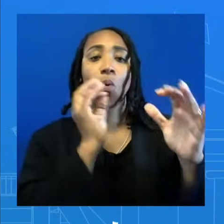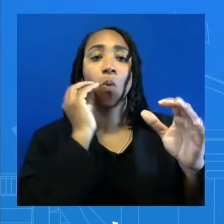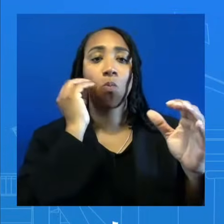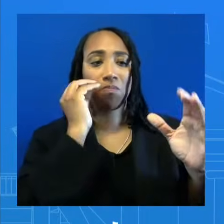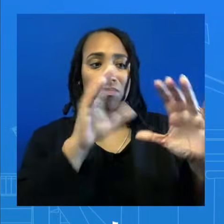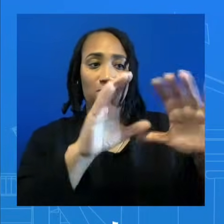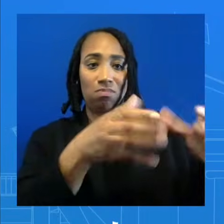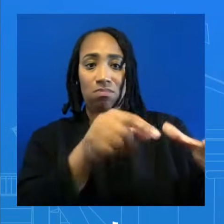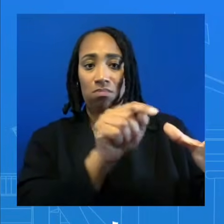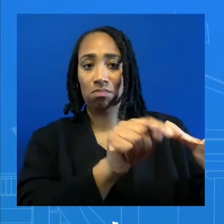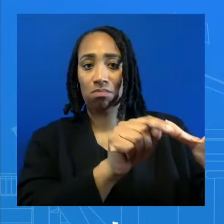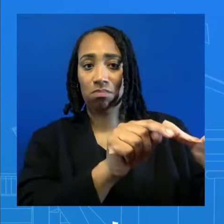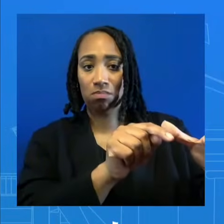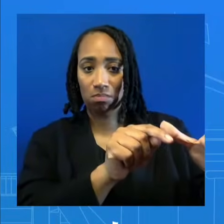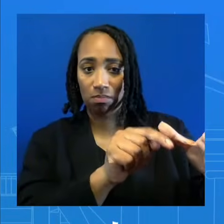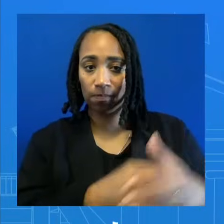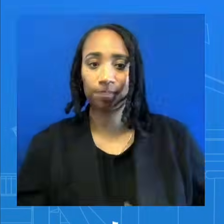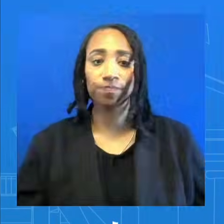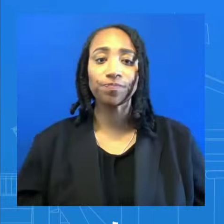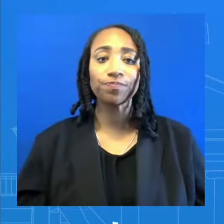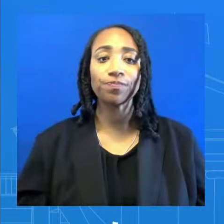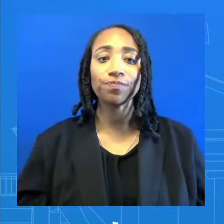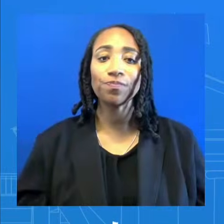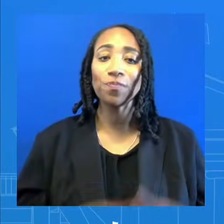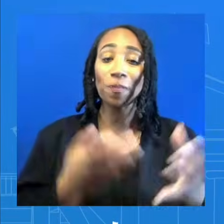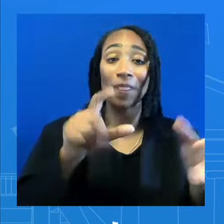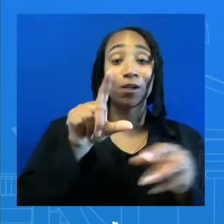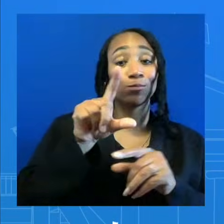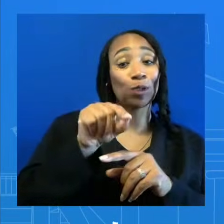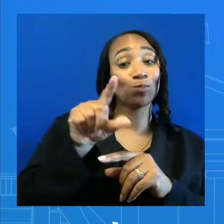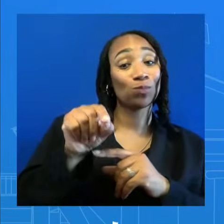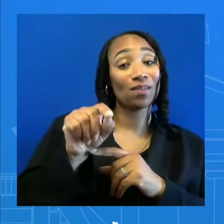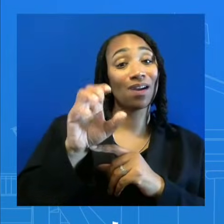Act of 2020. They were -- they -- as you know, there was a decision